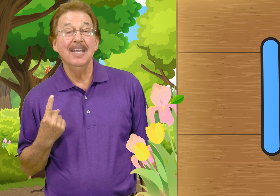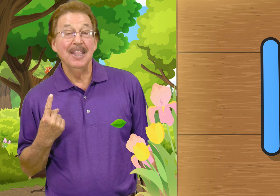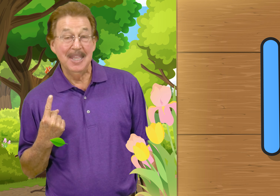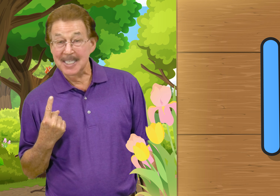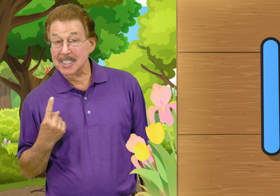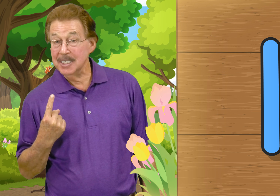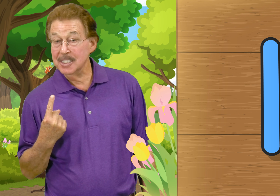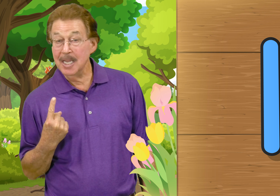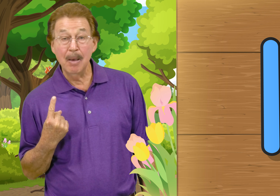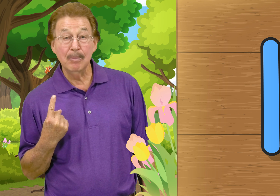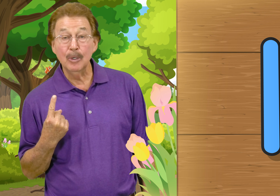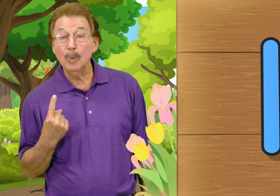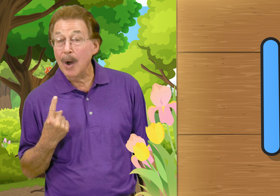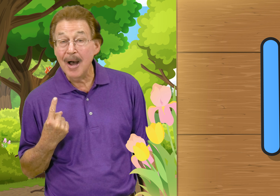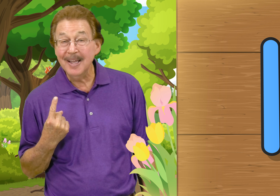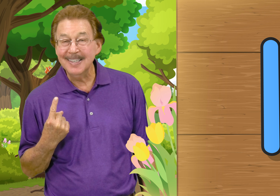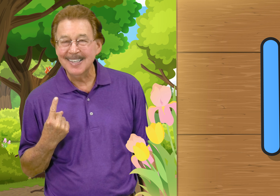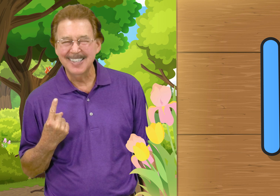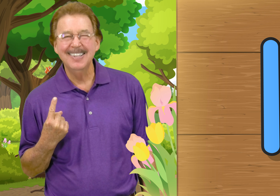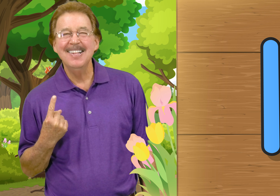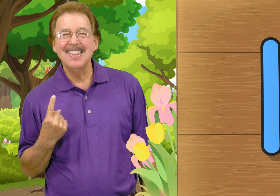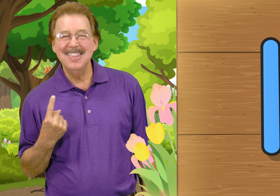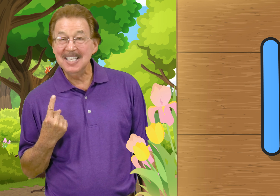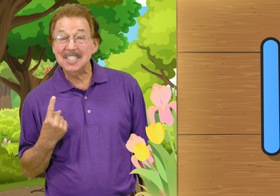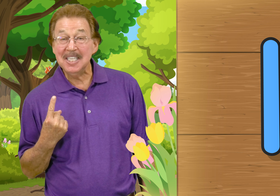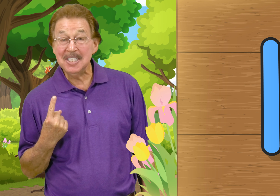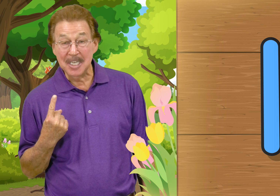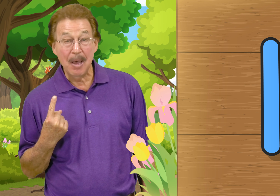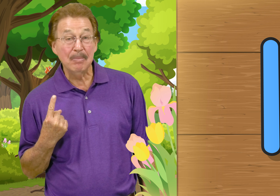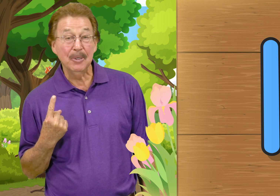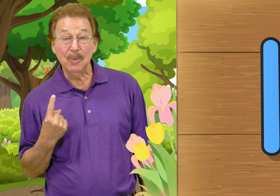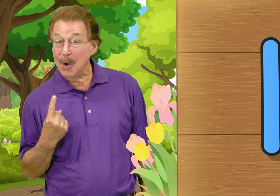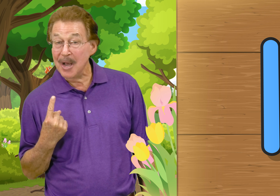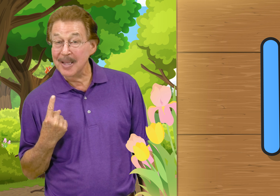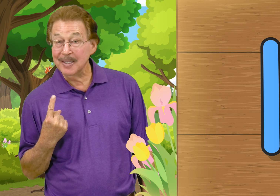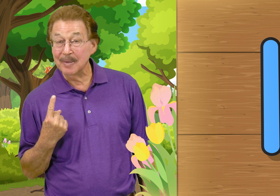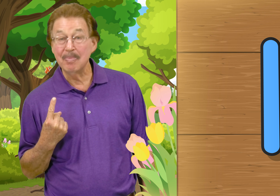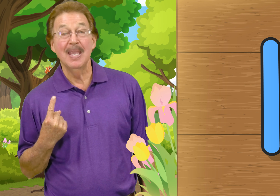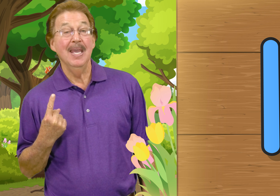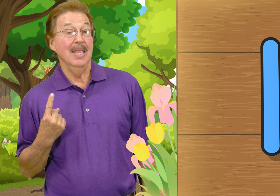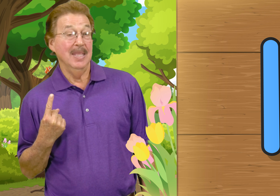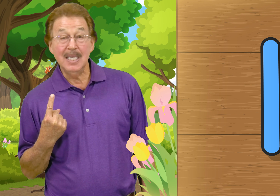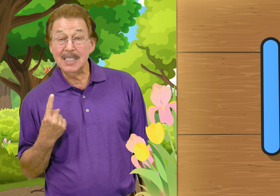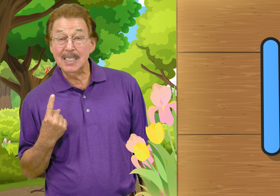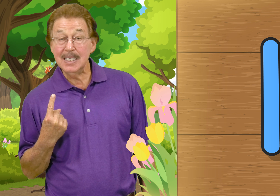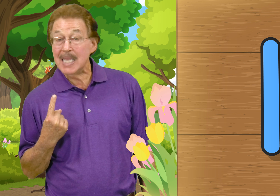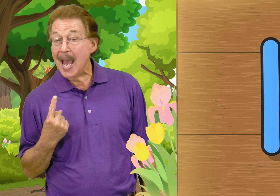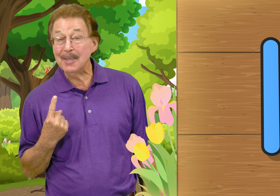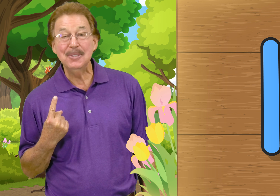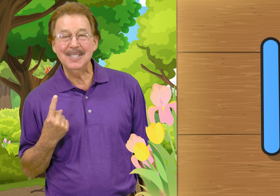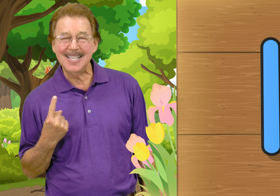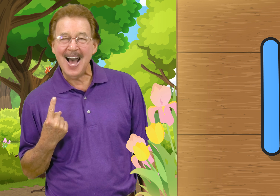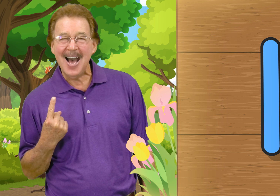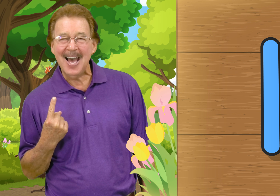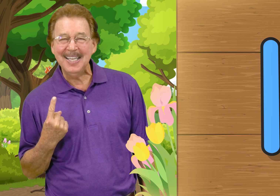This is number 1 This is how you sign it